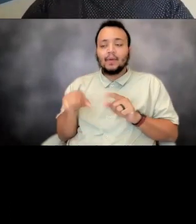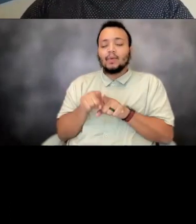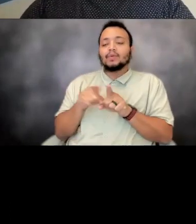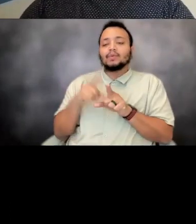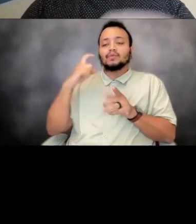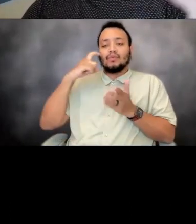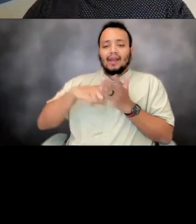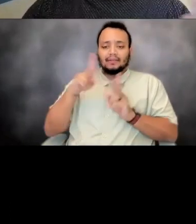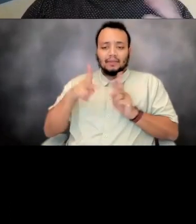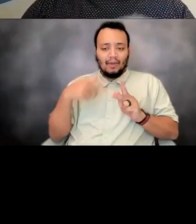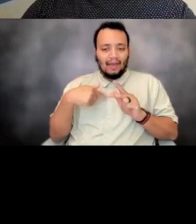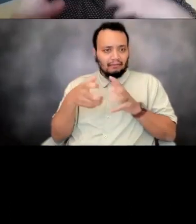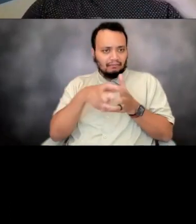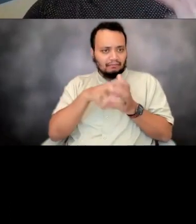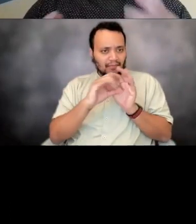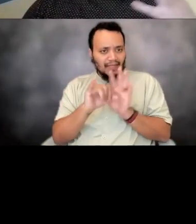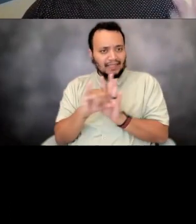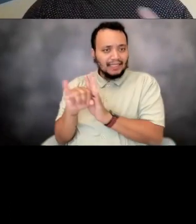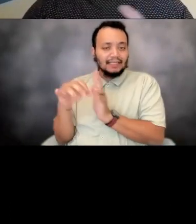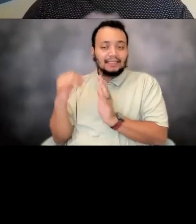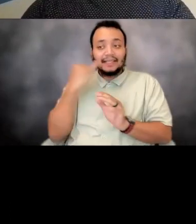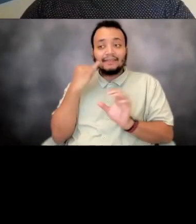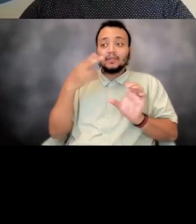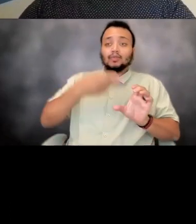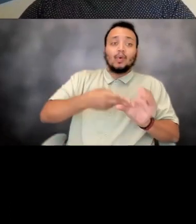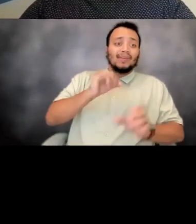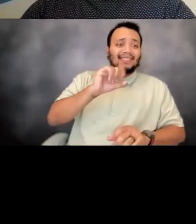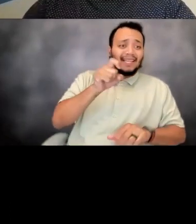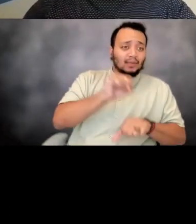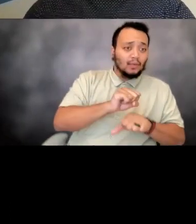or experiences with sex work or anything like that, for example.